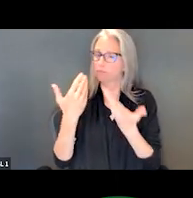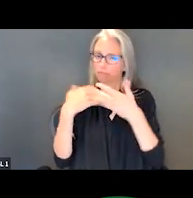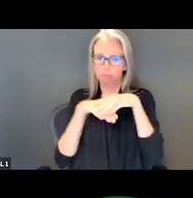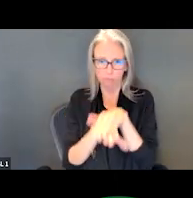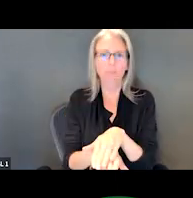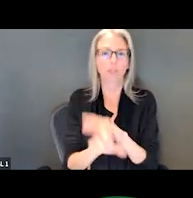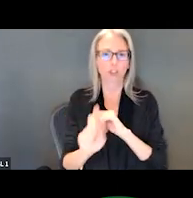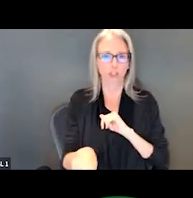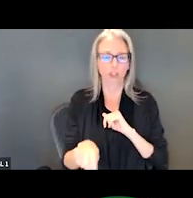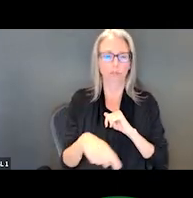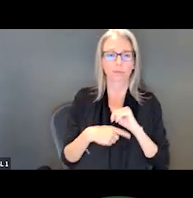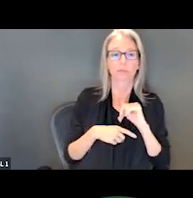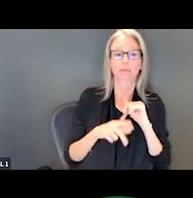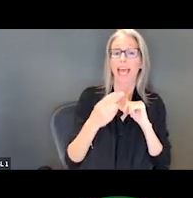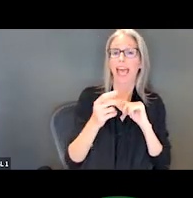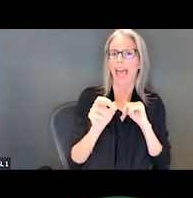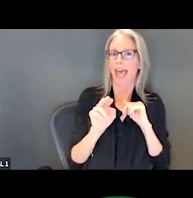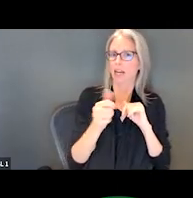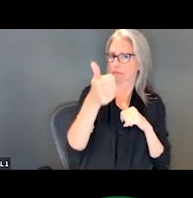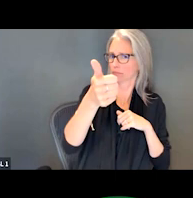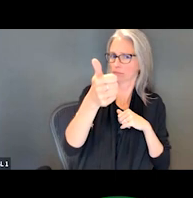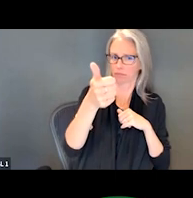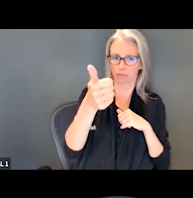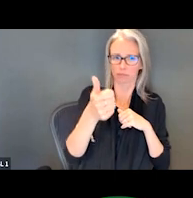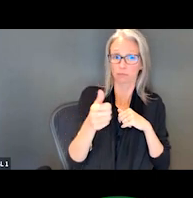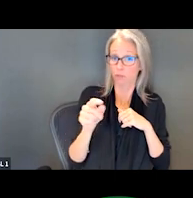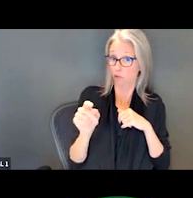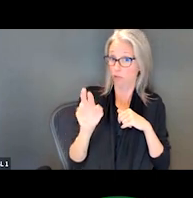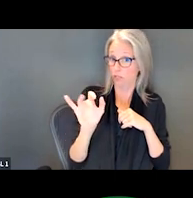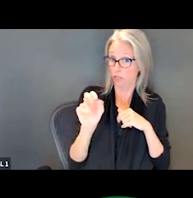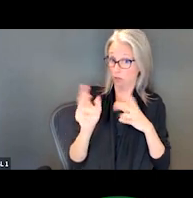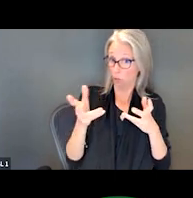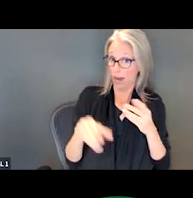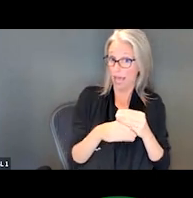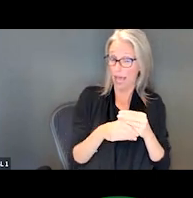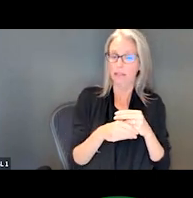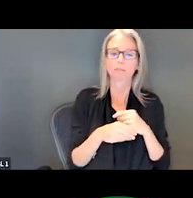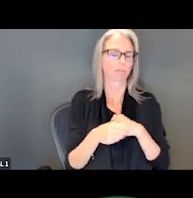larger organizations is some of them don't really know how to engage because they want